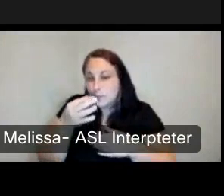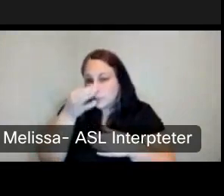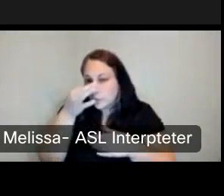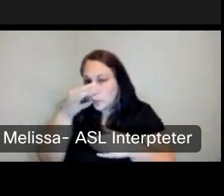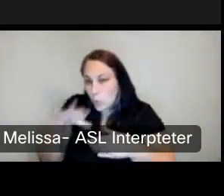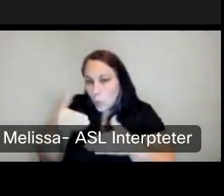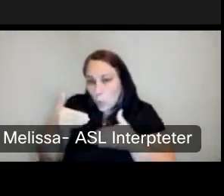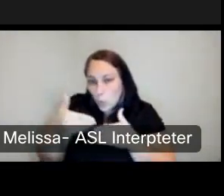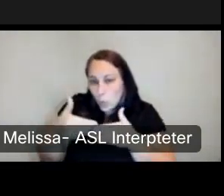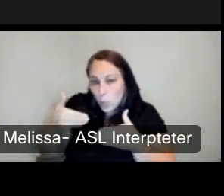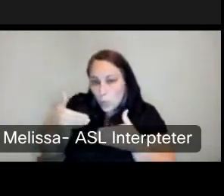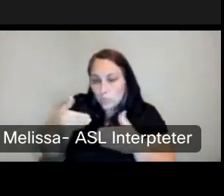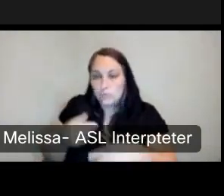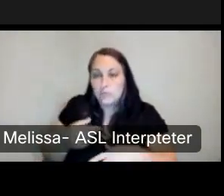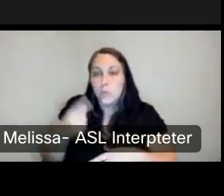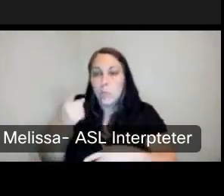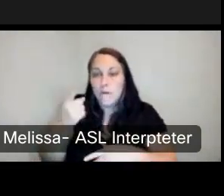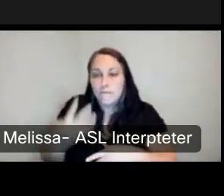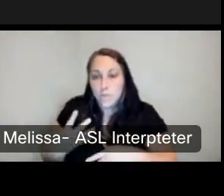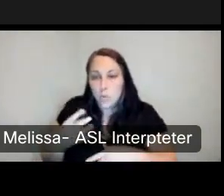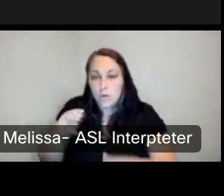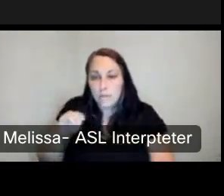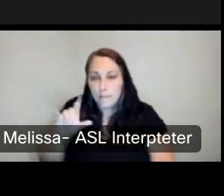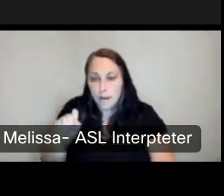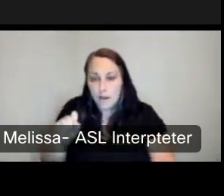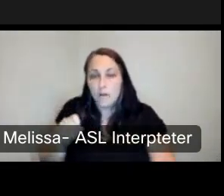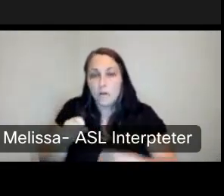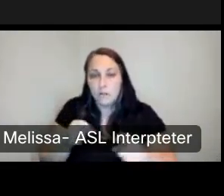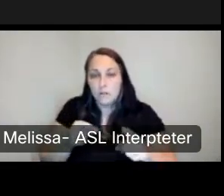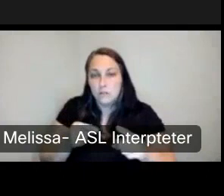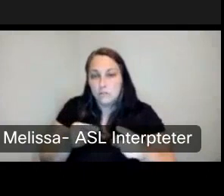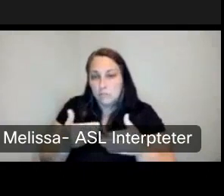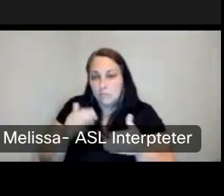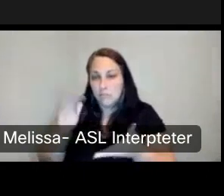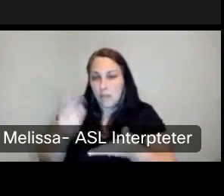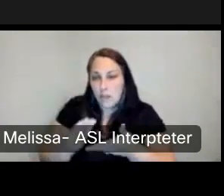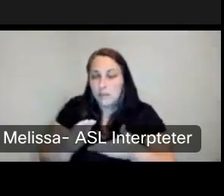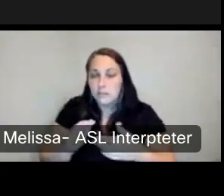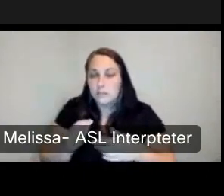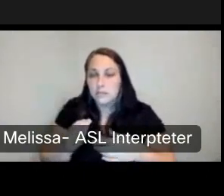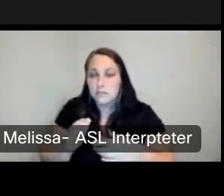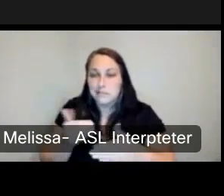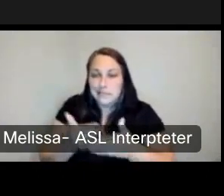um and this is the interstitial one that shares a lot of the other informational connections